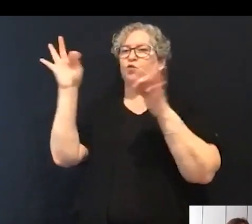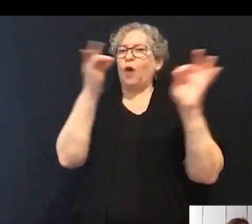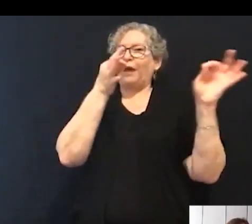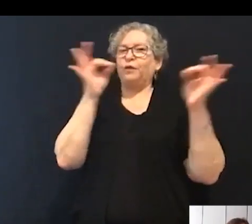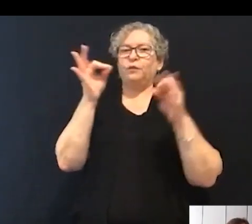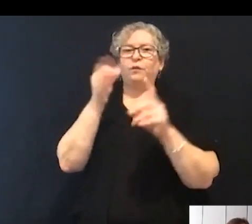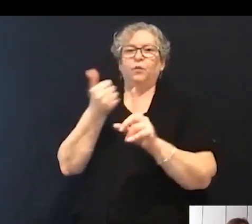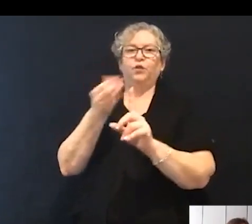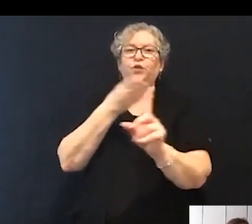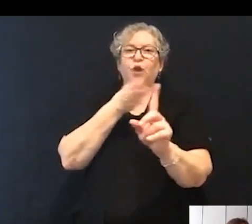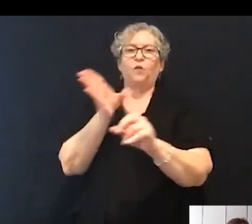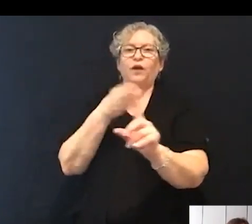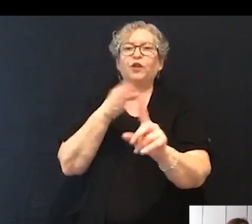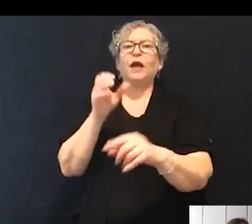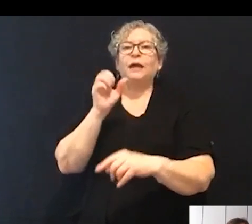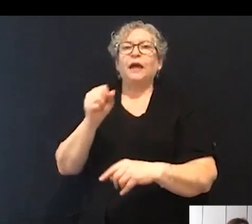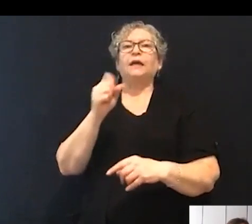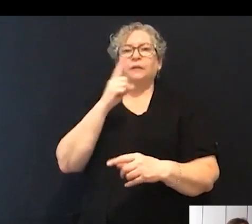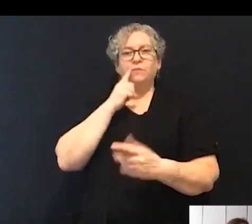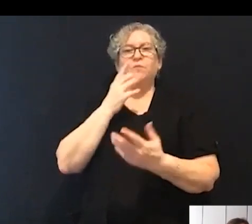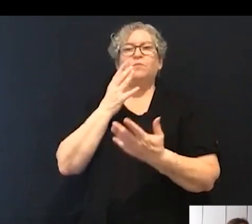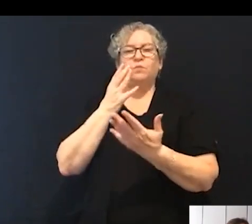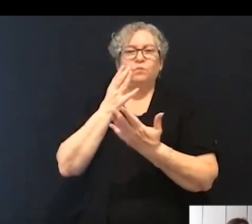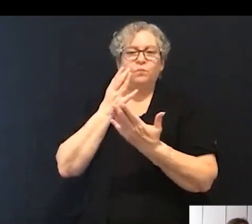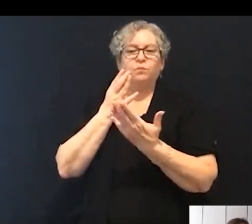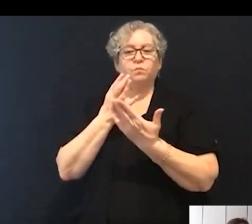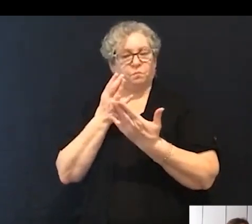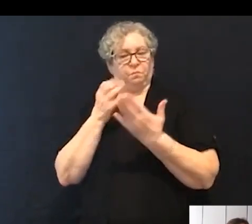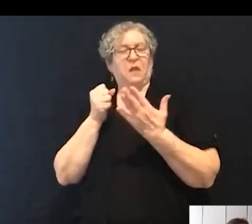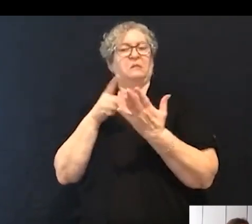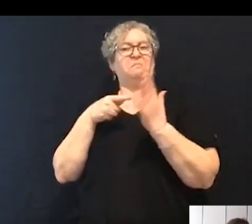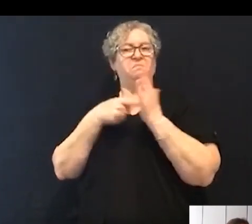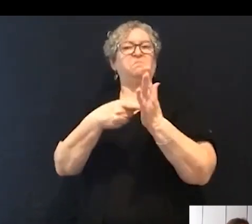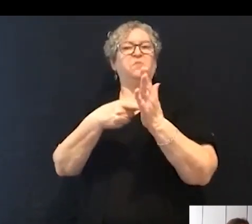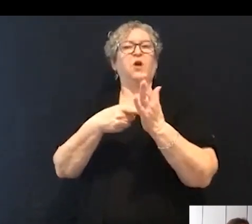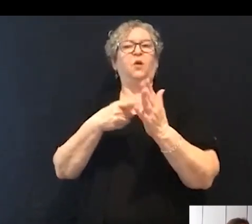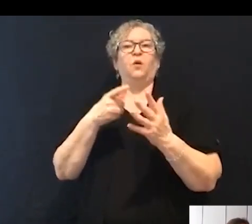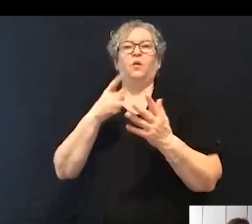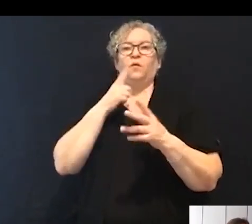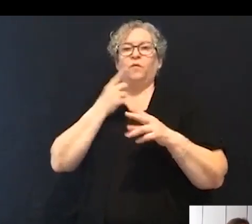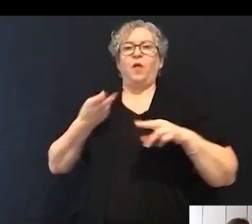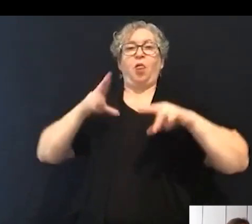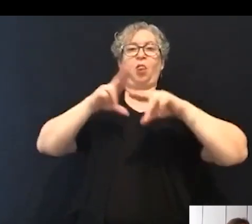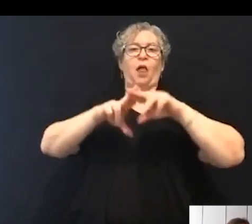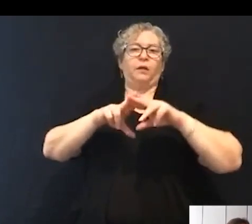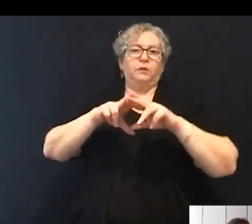And it can be taken as an indicator of an increased light sensitivity.